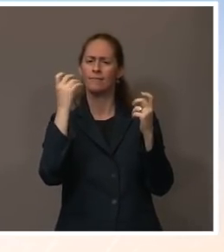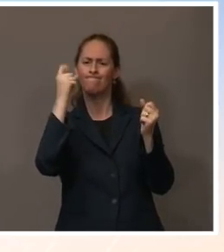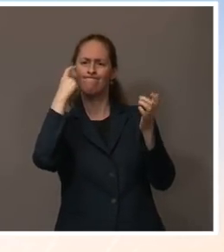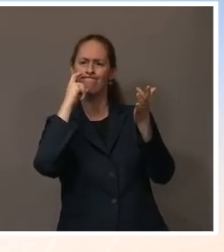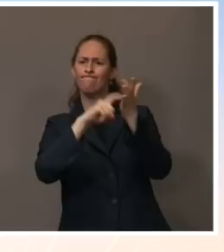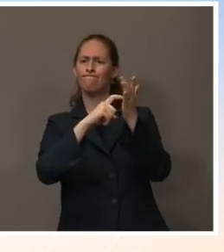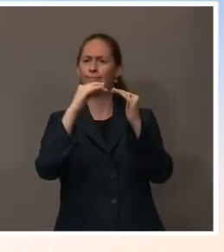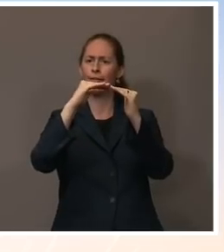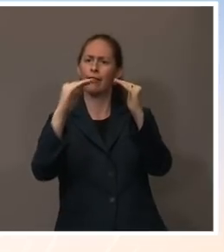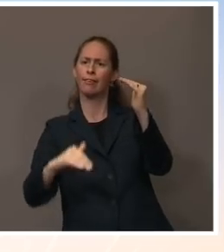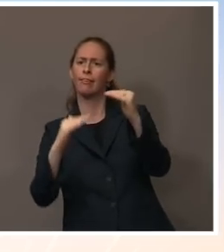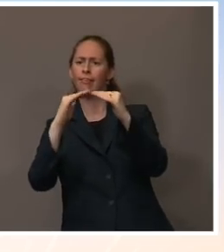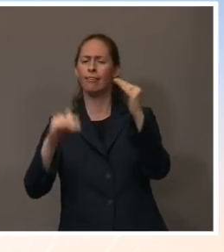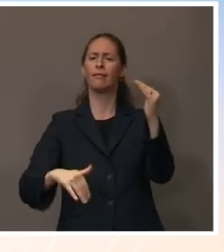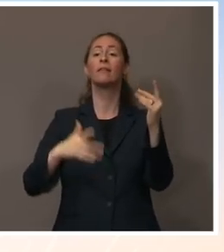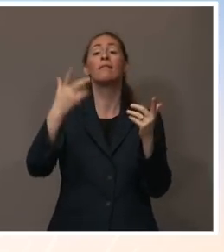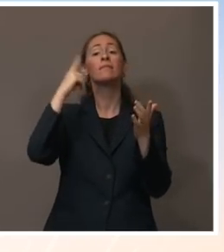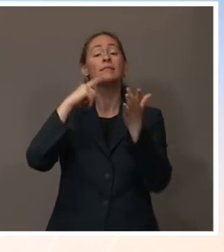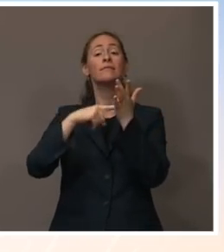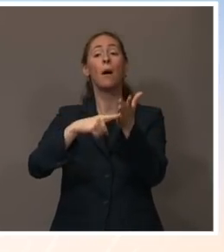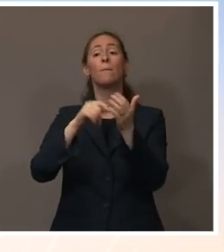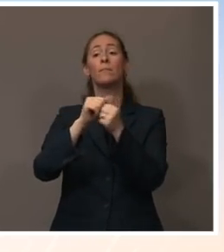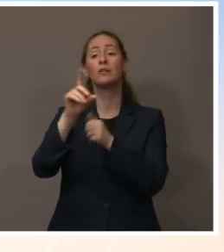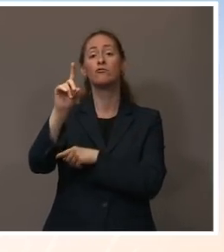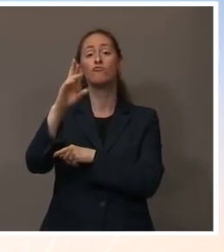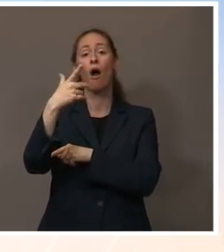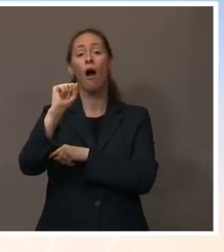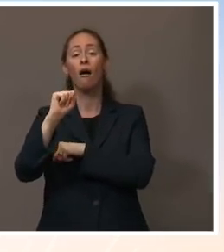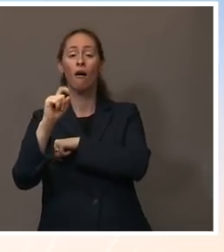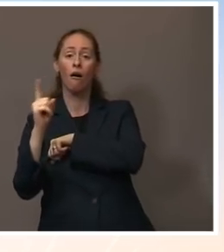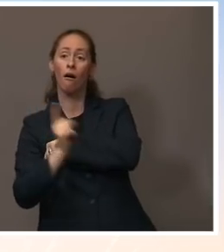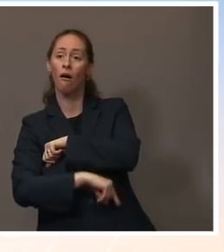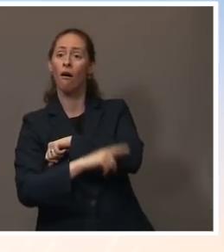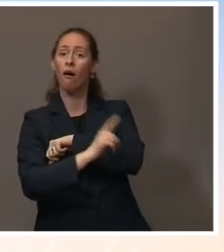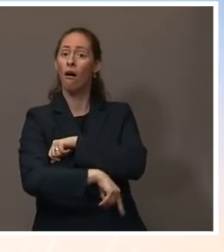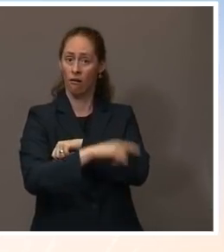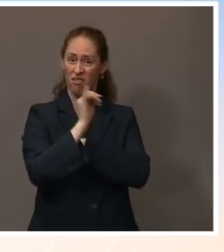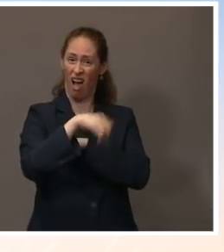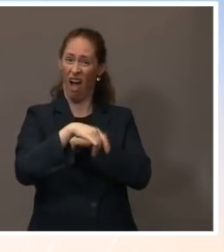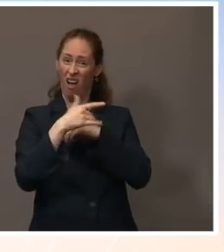So he's taken some specific actions over time in areas where he don't -- doesn't think worked as well.